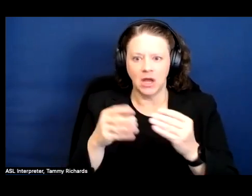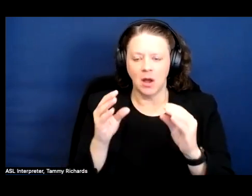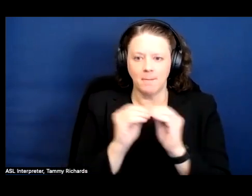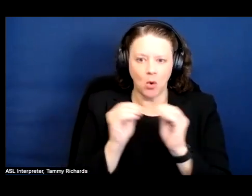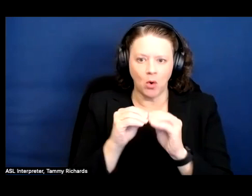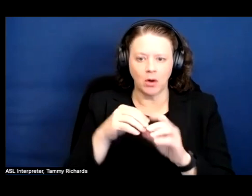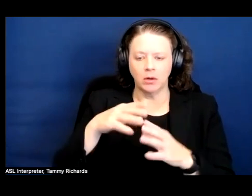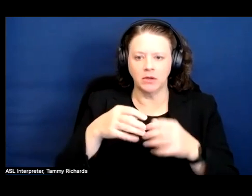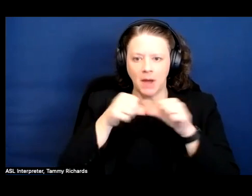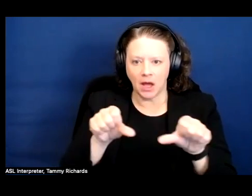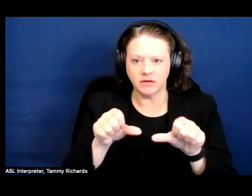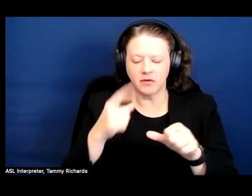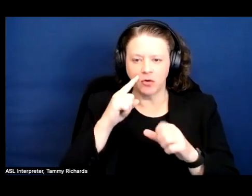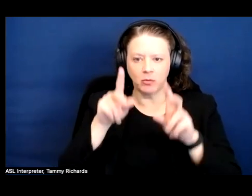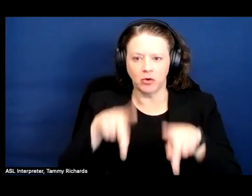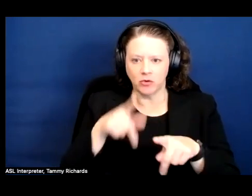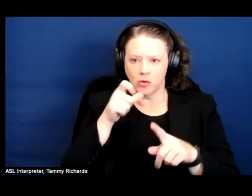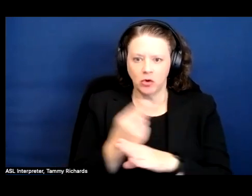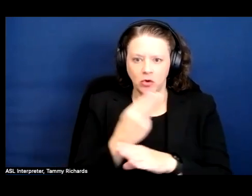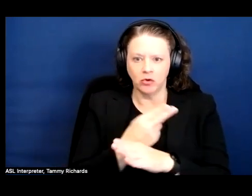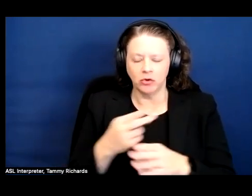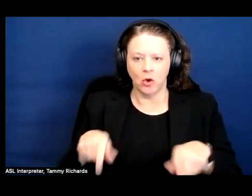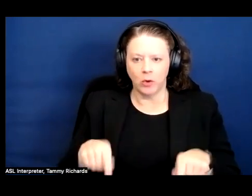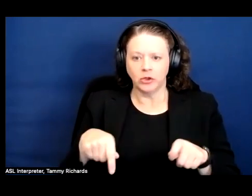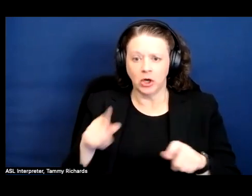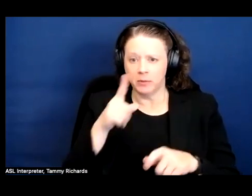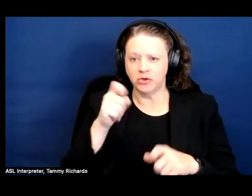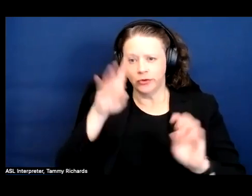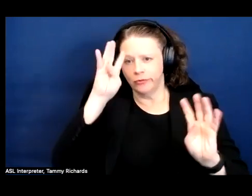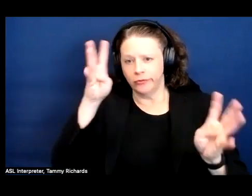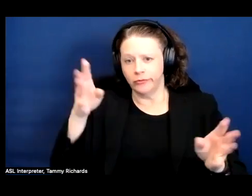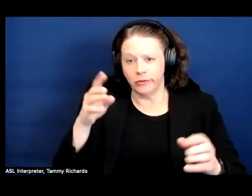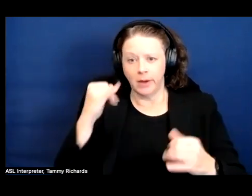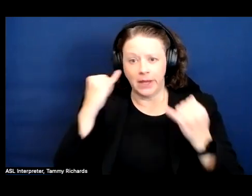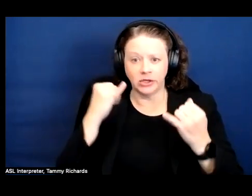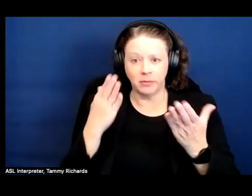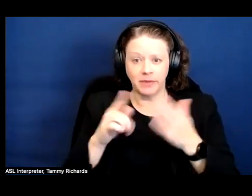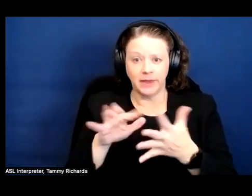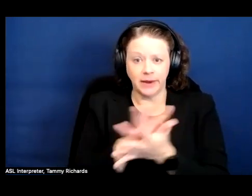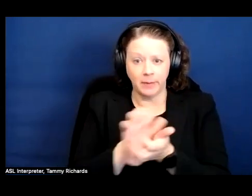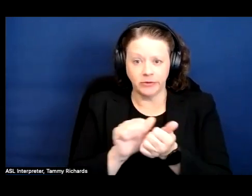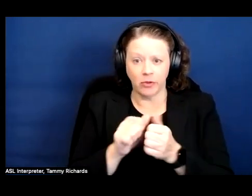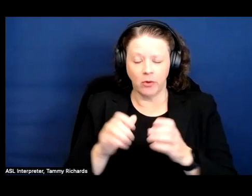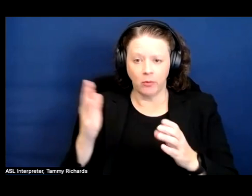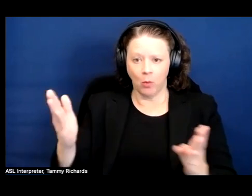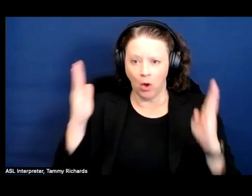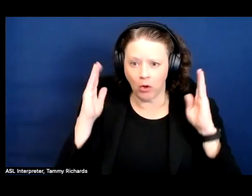to meet the requirements for an assistance animal. So for example, someone might have an emotional support cat